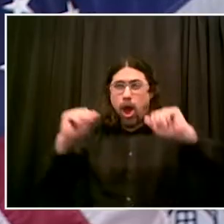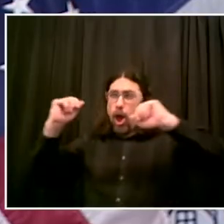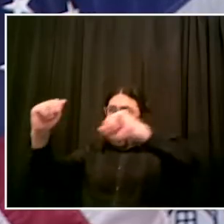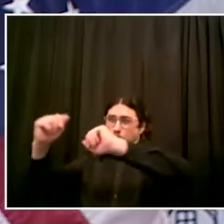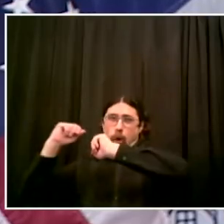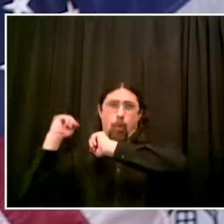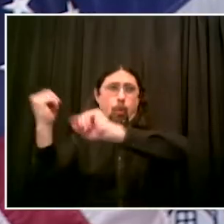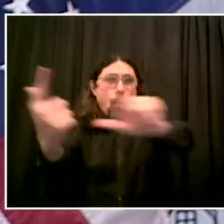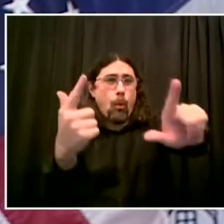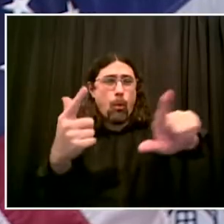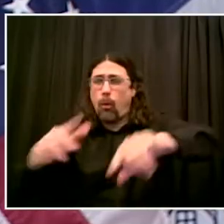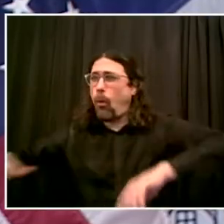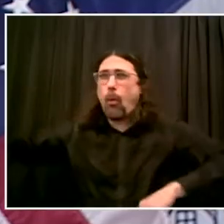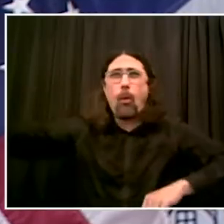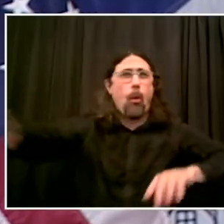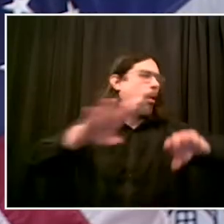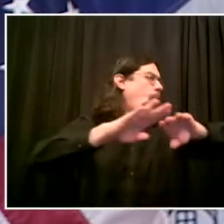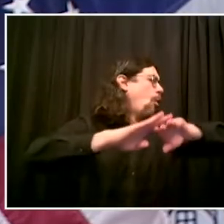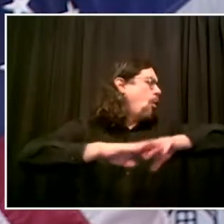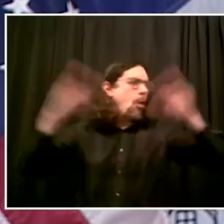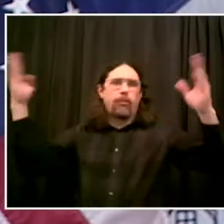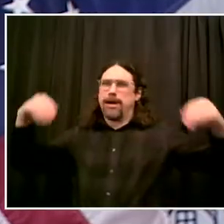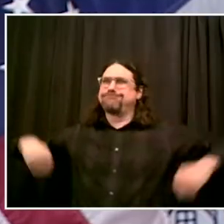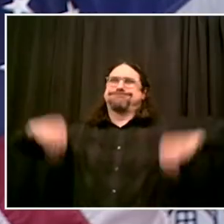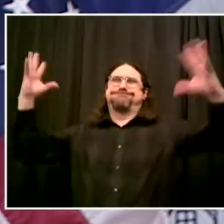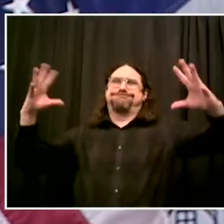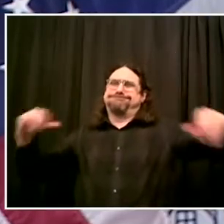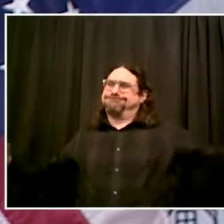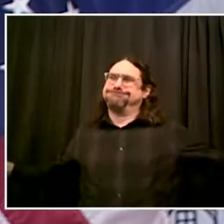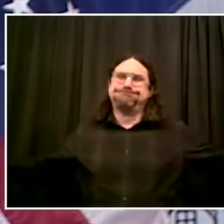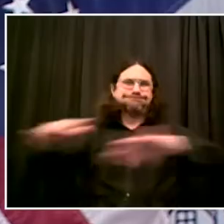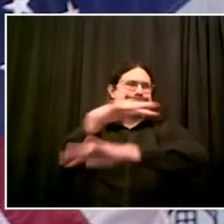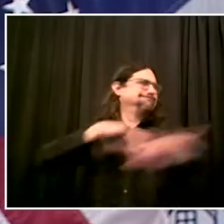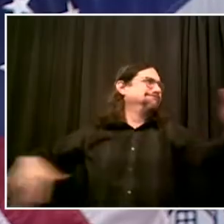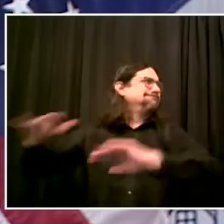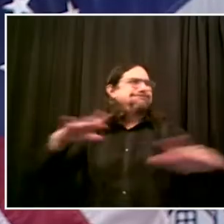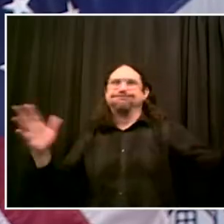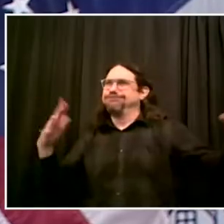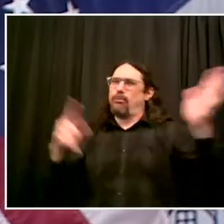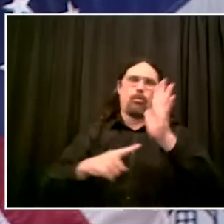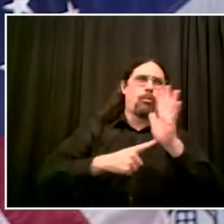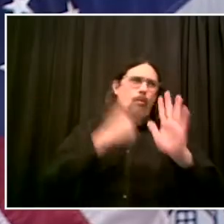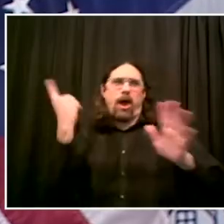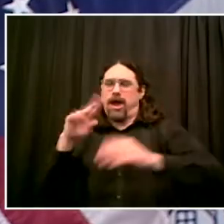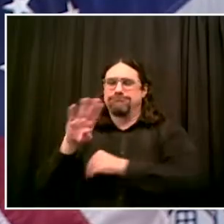DO NOT WANT TO RUSH BACK TO